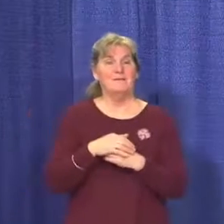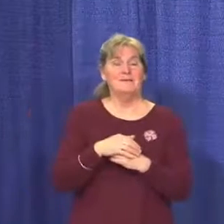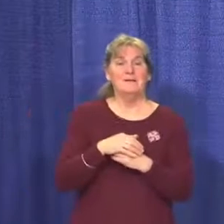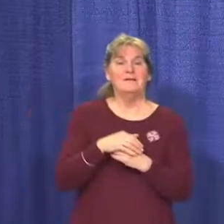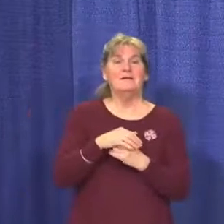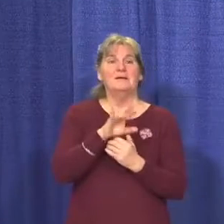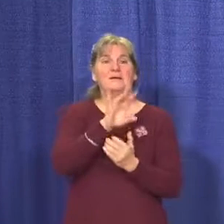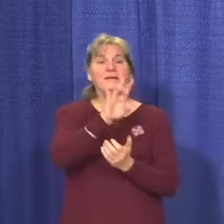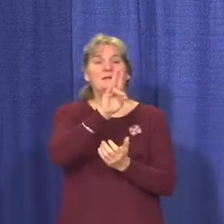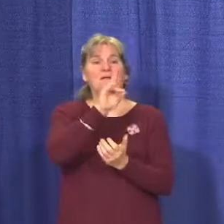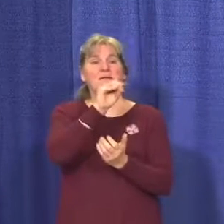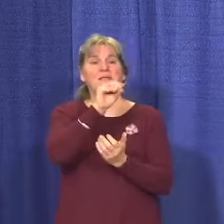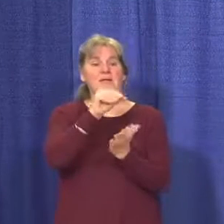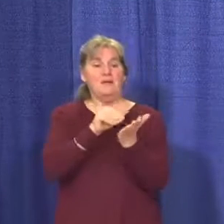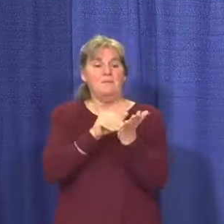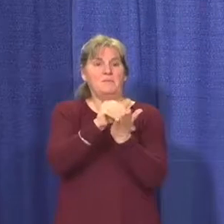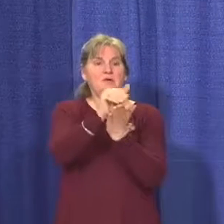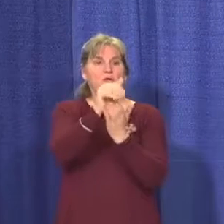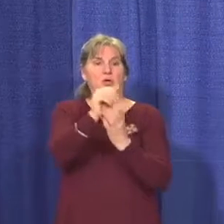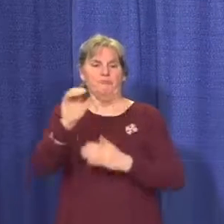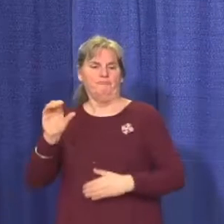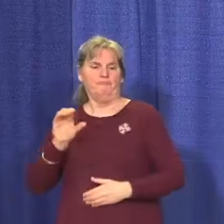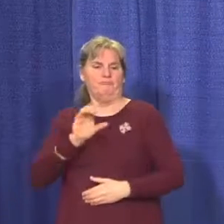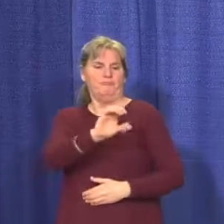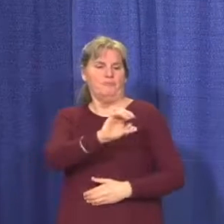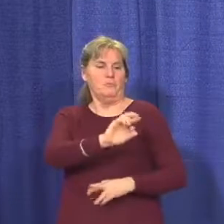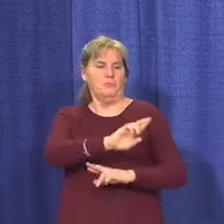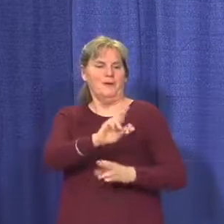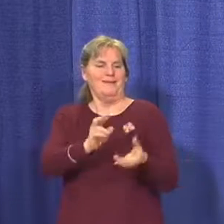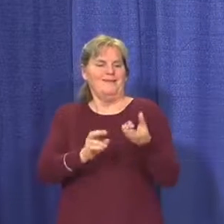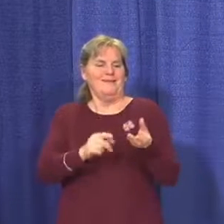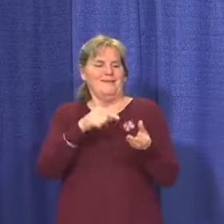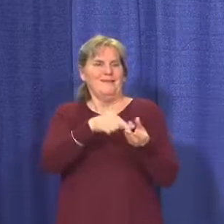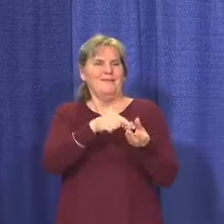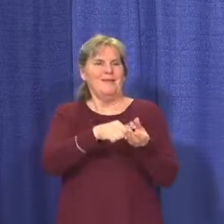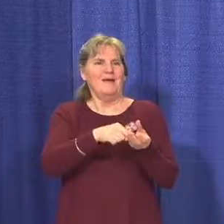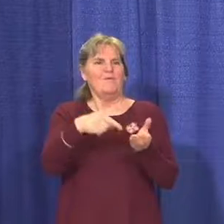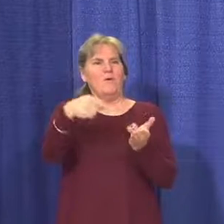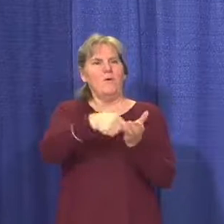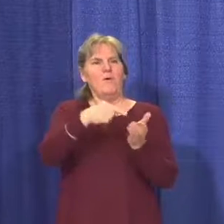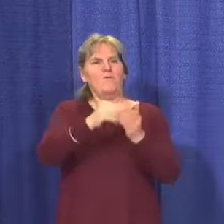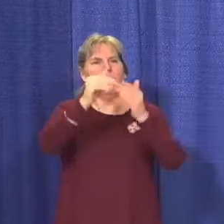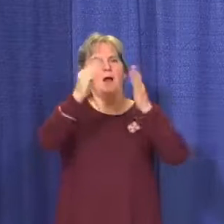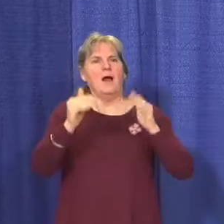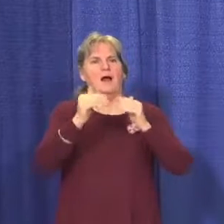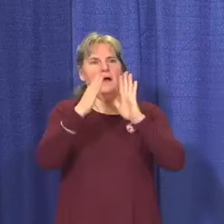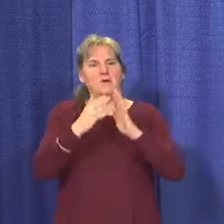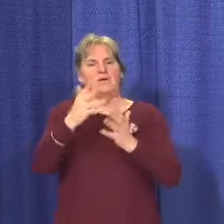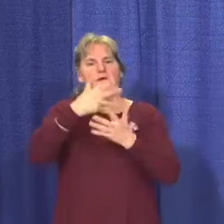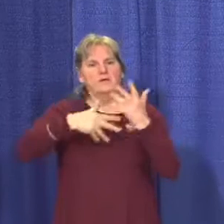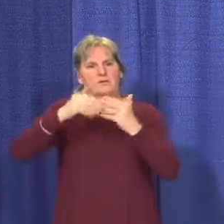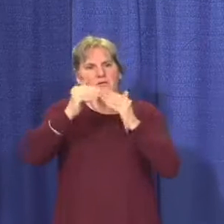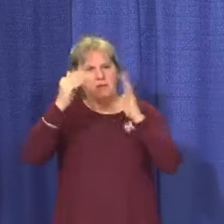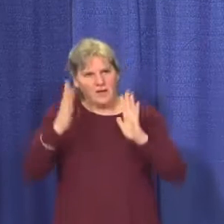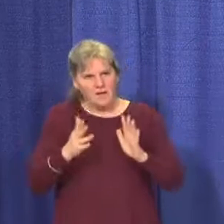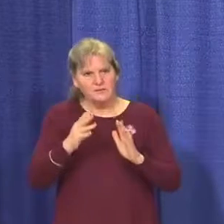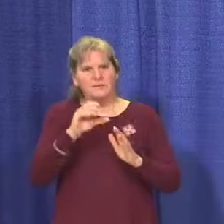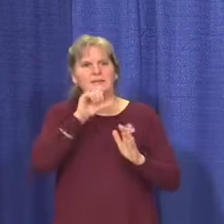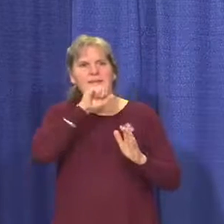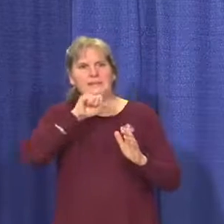excess of $70 million for Yukon affordability, social housing,